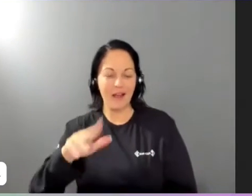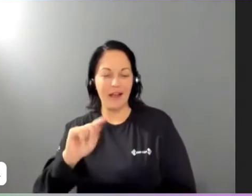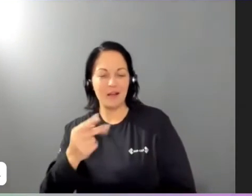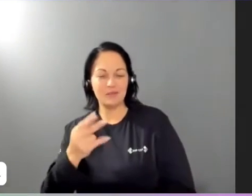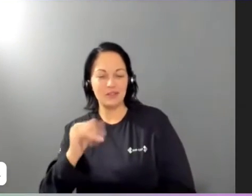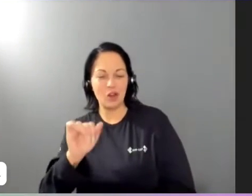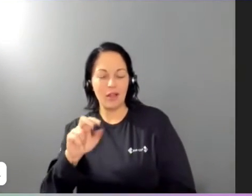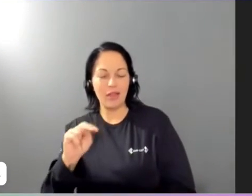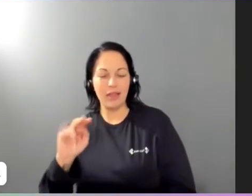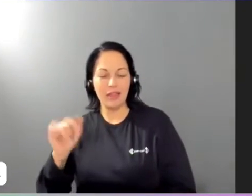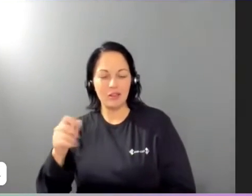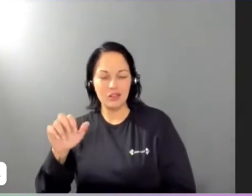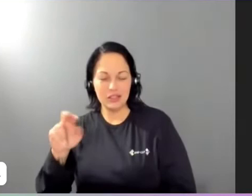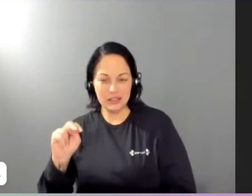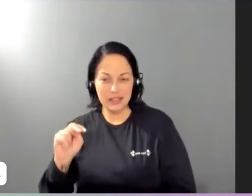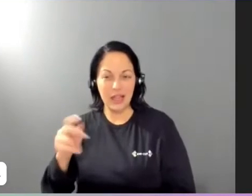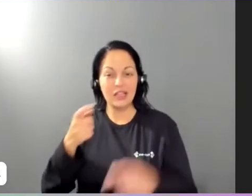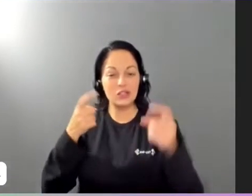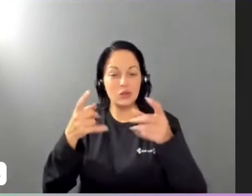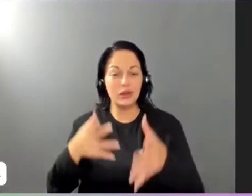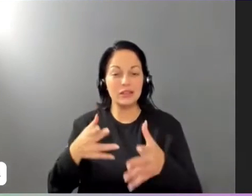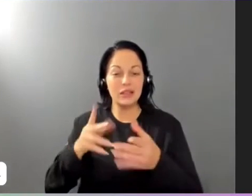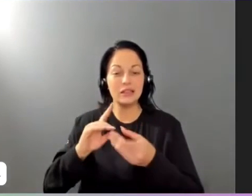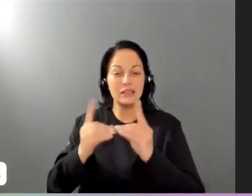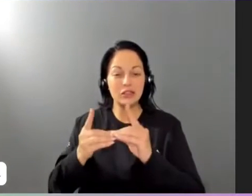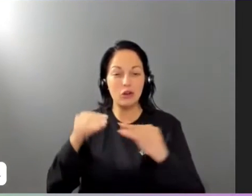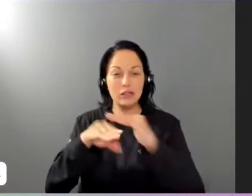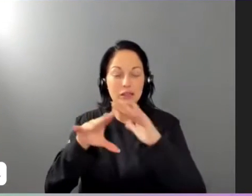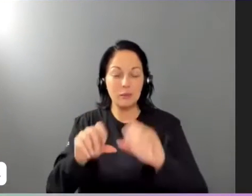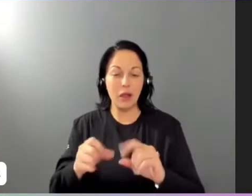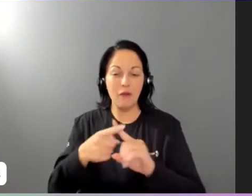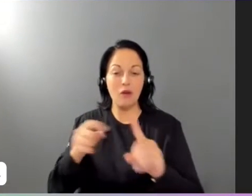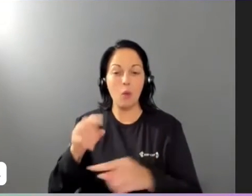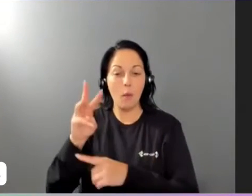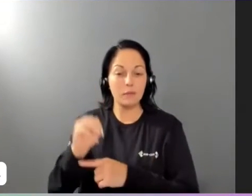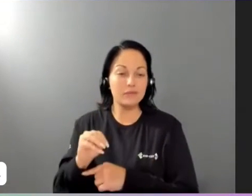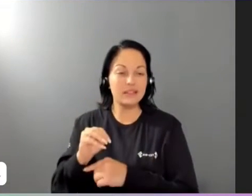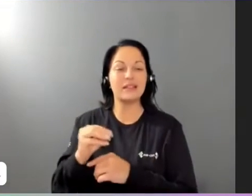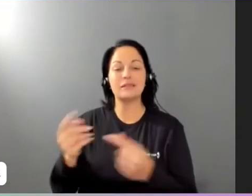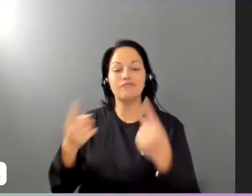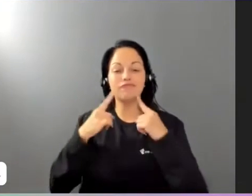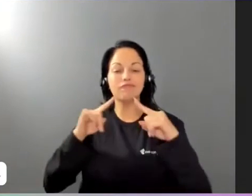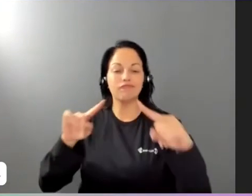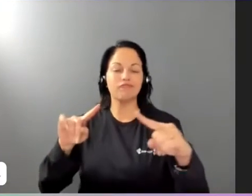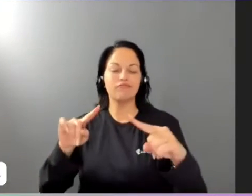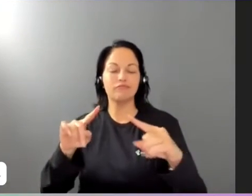and James. [JONATHAN] Welcome everyone, I